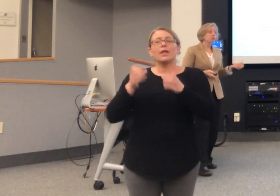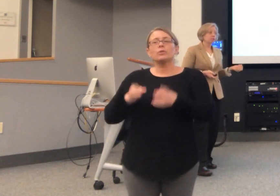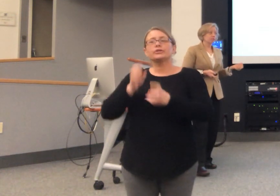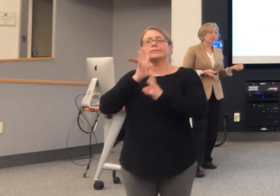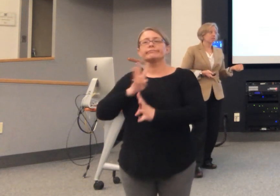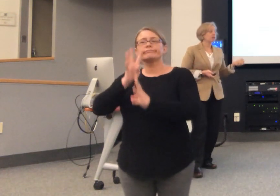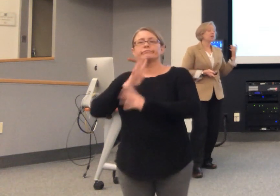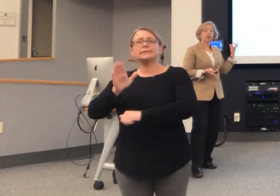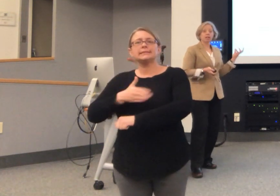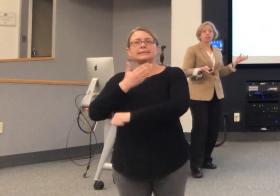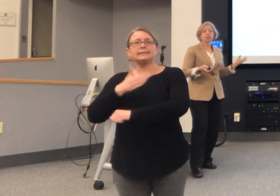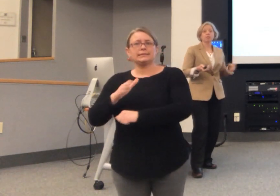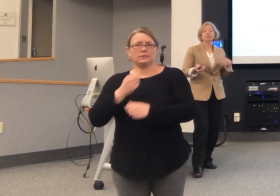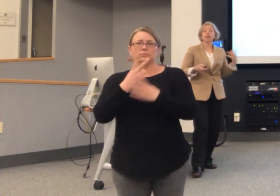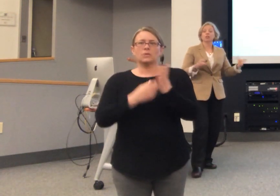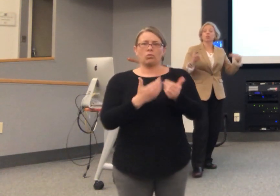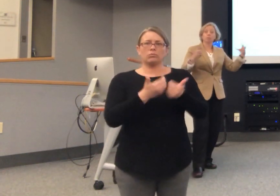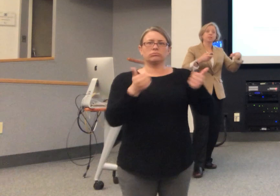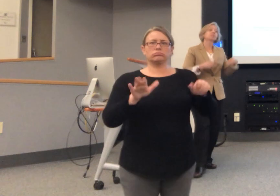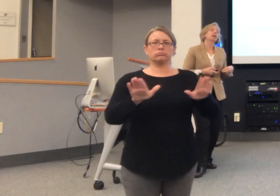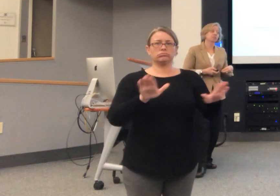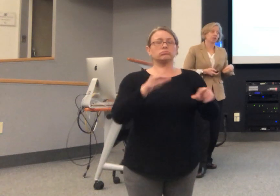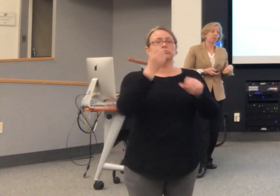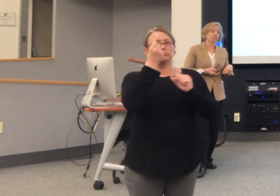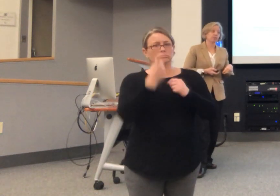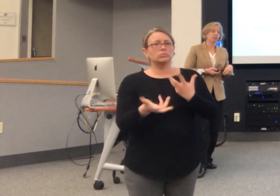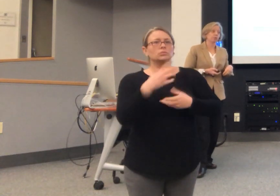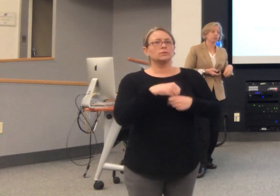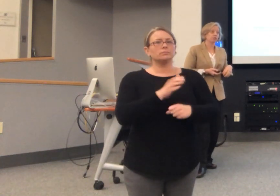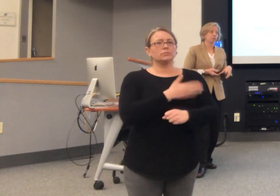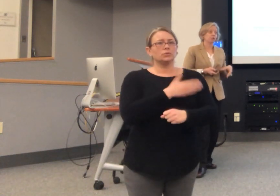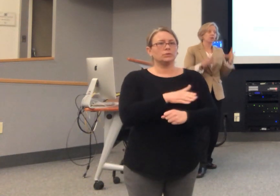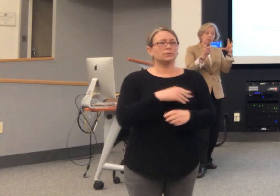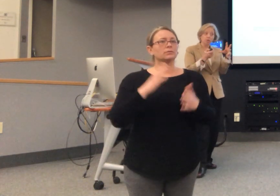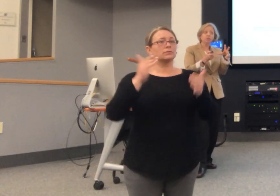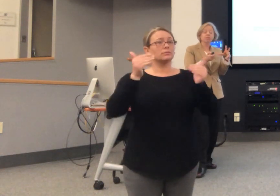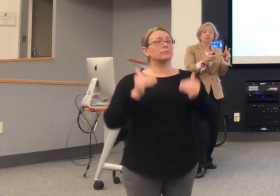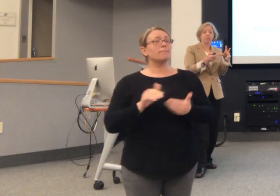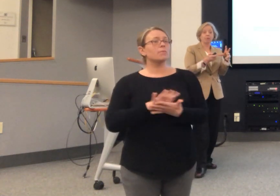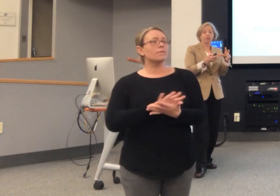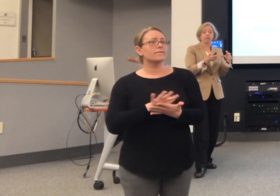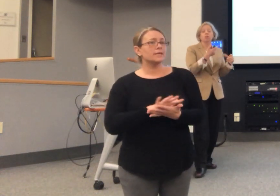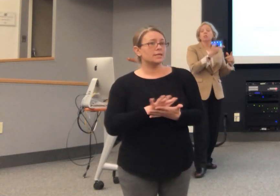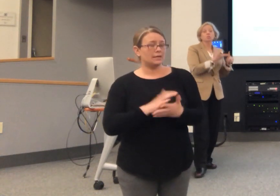Movies, again, something that incorporates lots of copyrighted works into it. A movie is copyrighted,